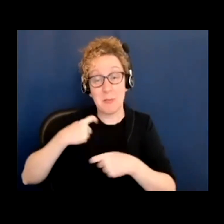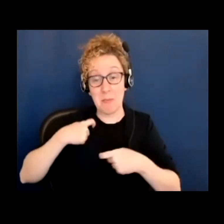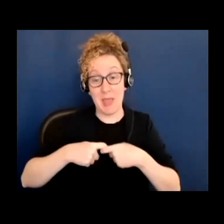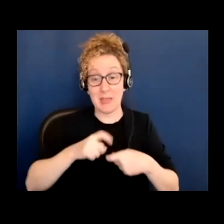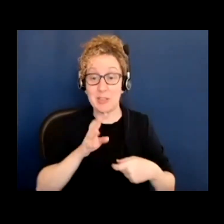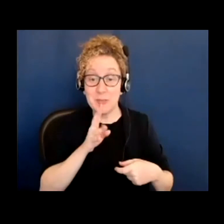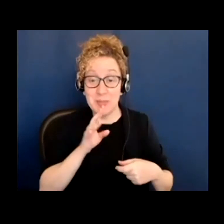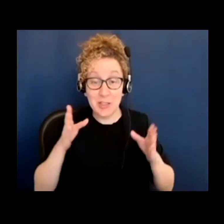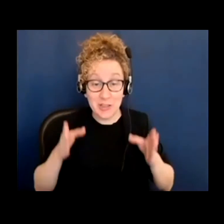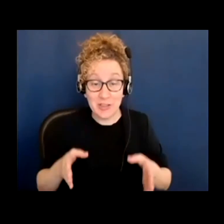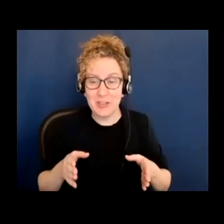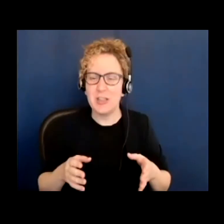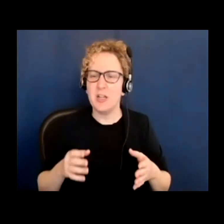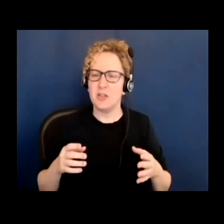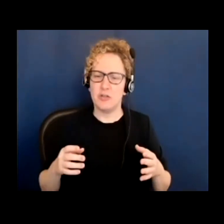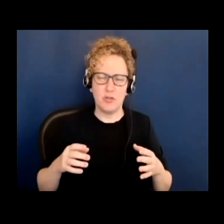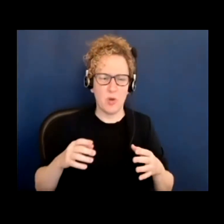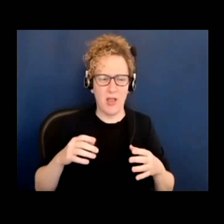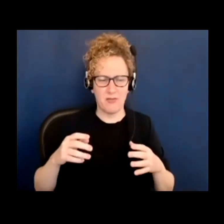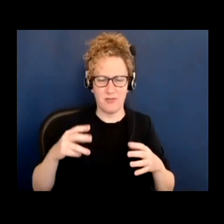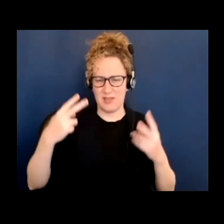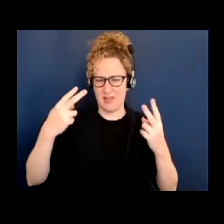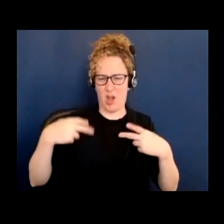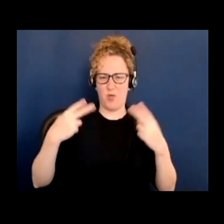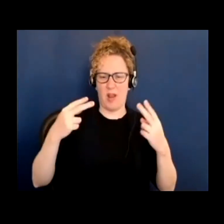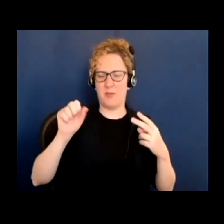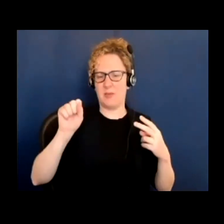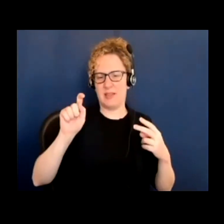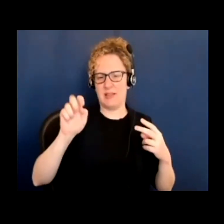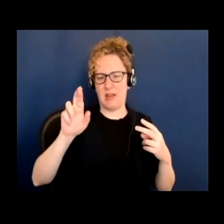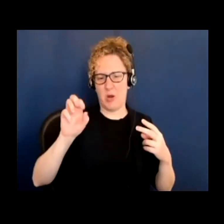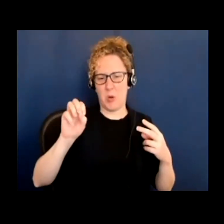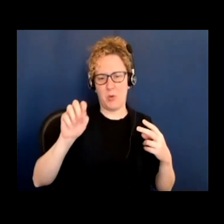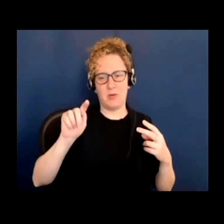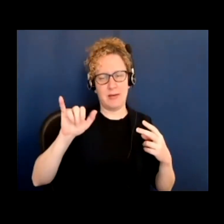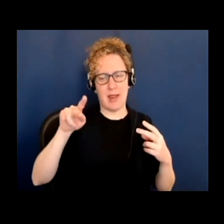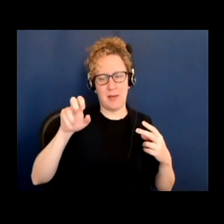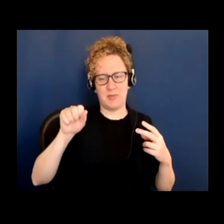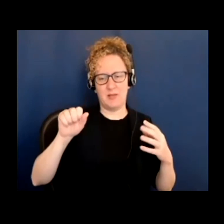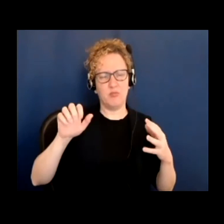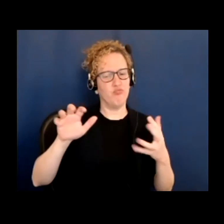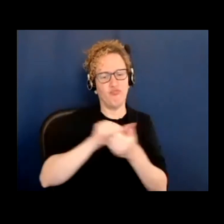cultures and doing what has not been done while advocating for all of the communities she represents.